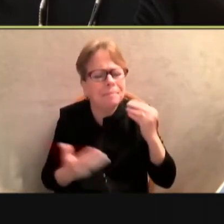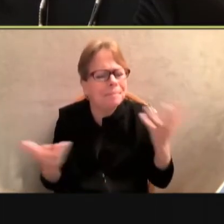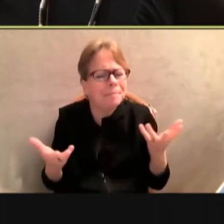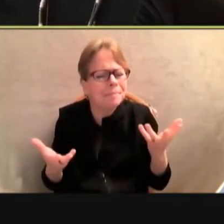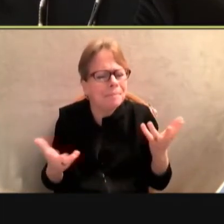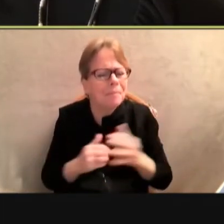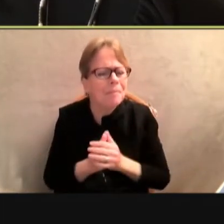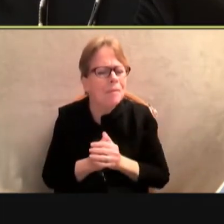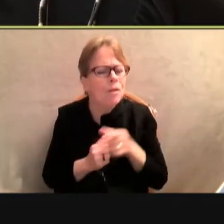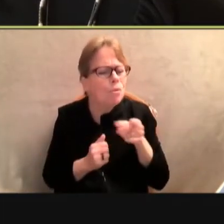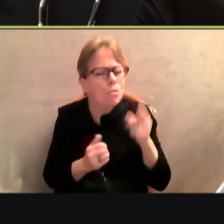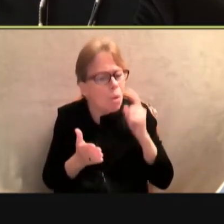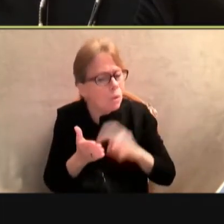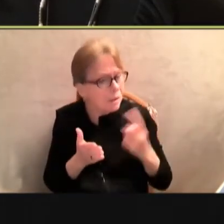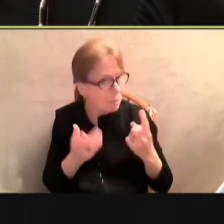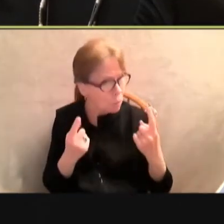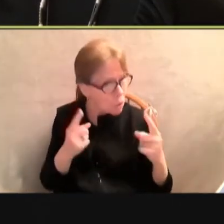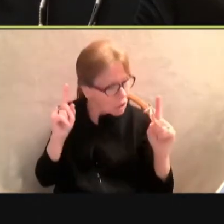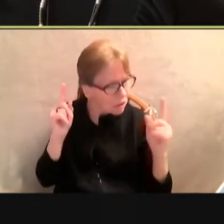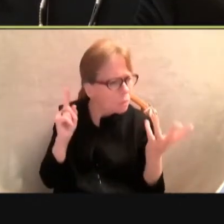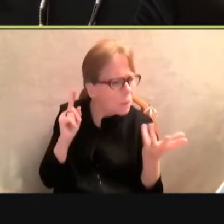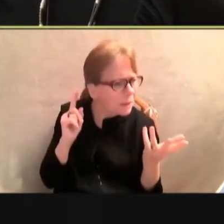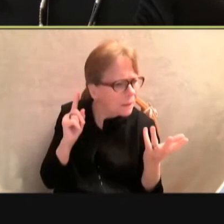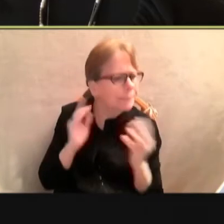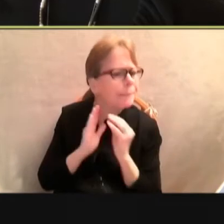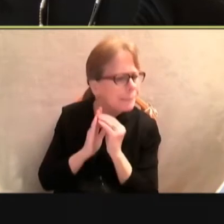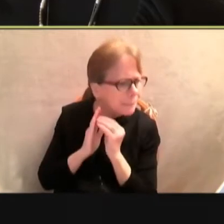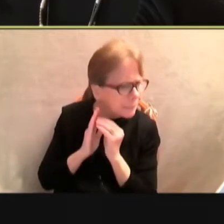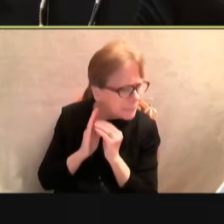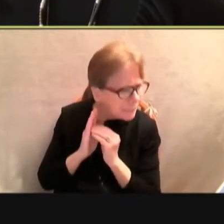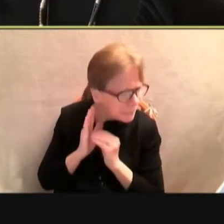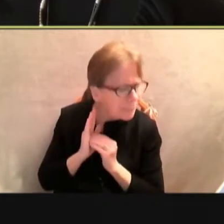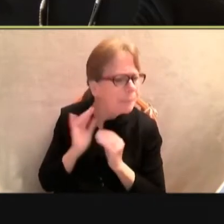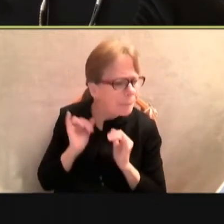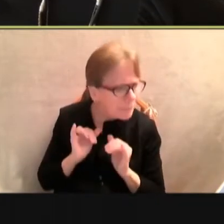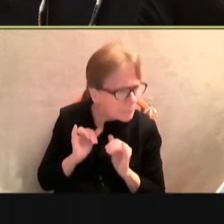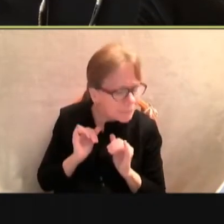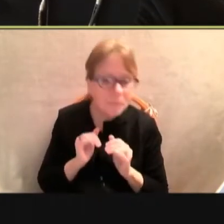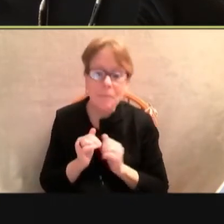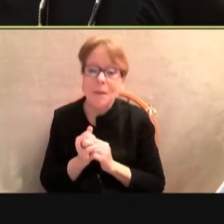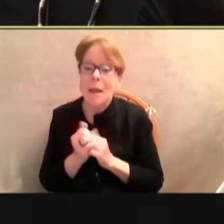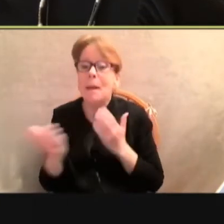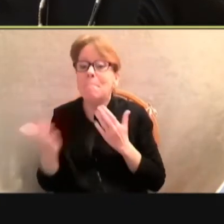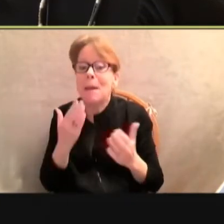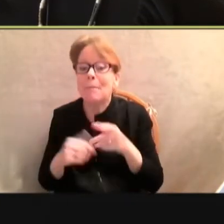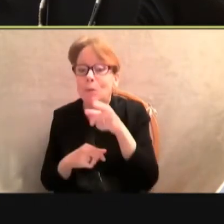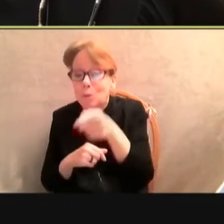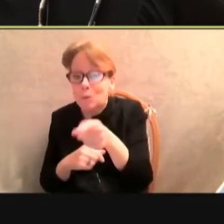works, and, sometimes you may need to do a little bit of brainstorming, troubleshooting,